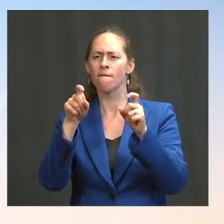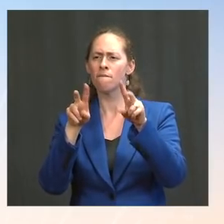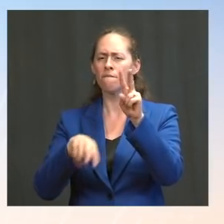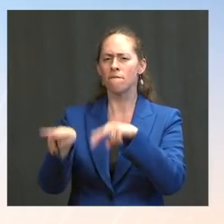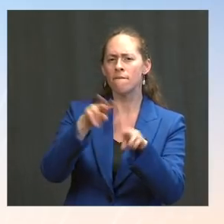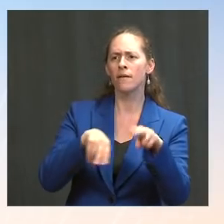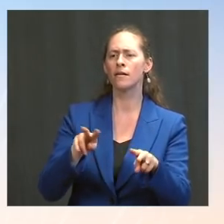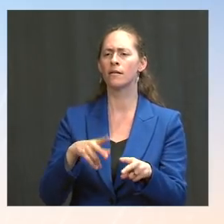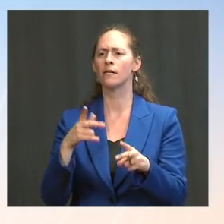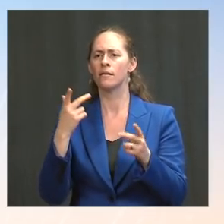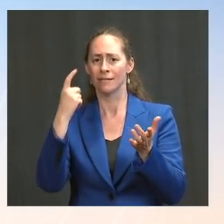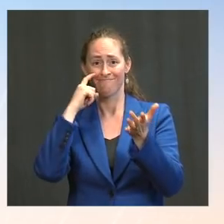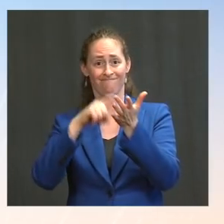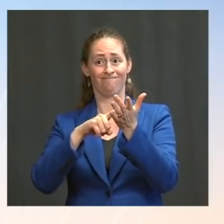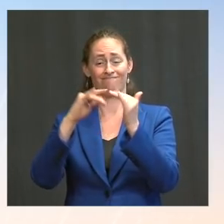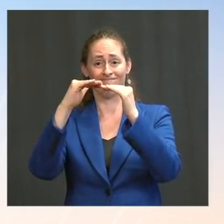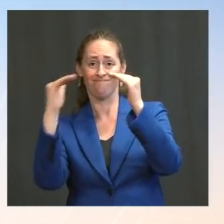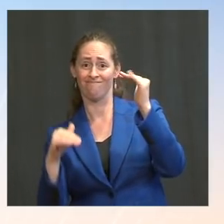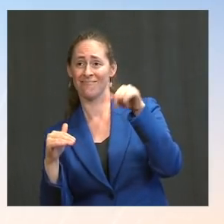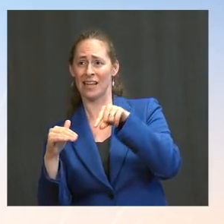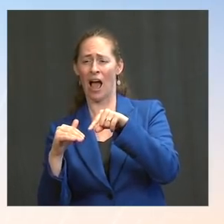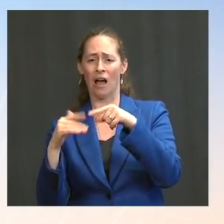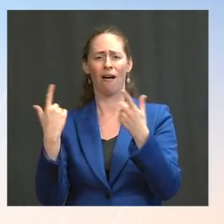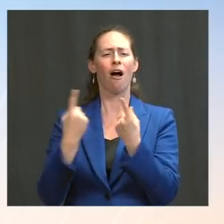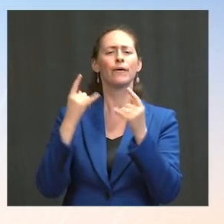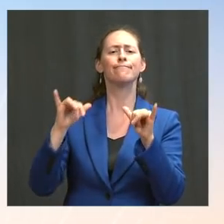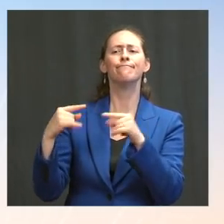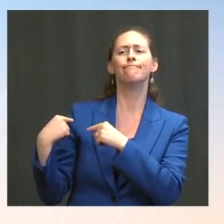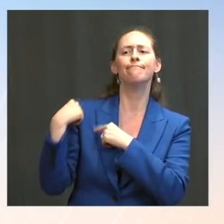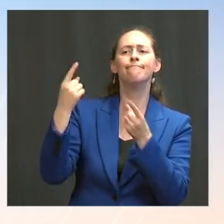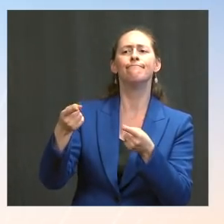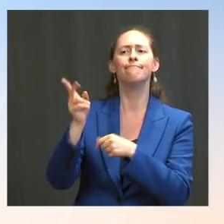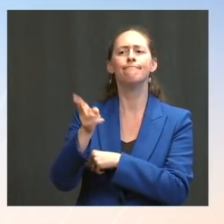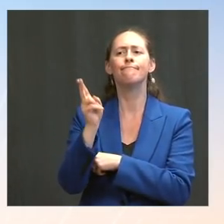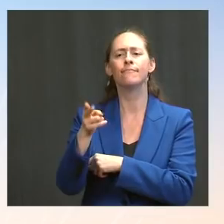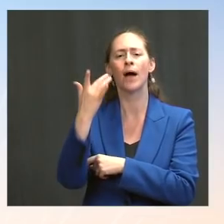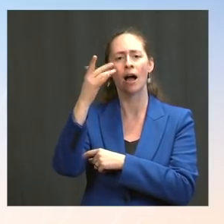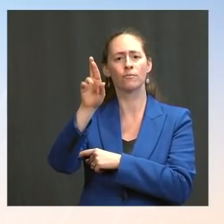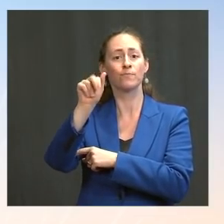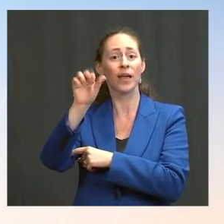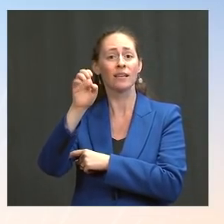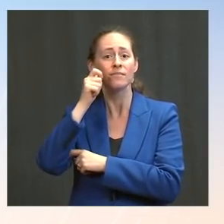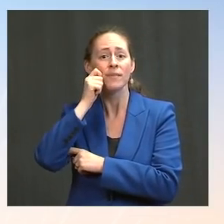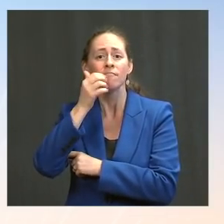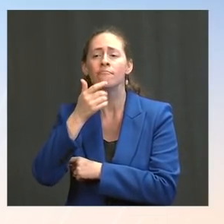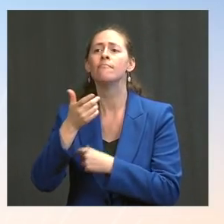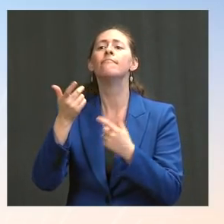we've seen historically on racial and ethnic lines, but also parents and women and what are the barriers